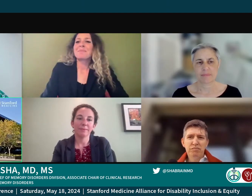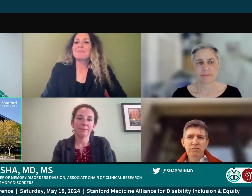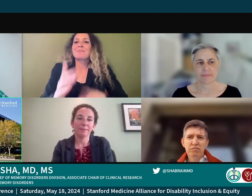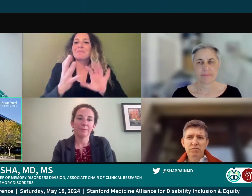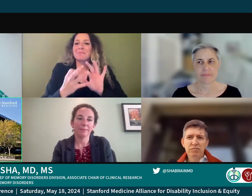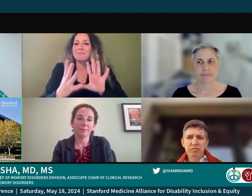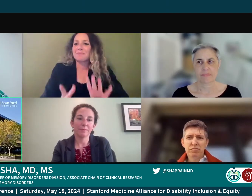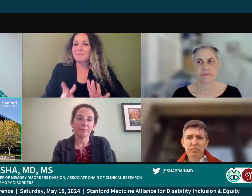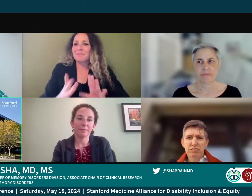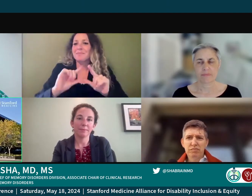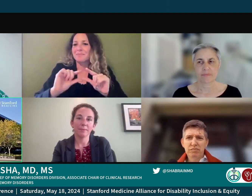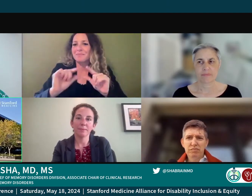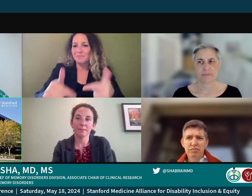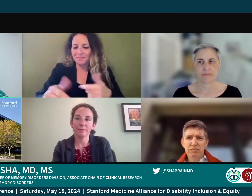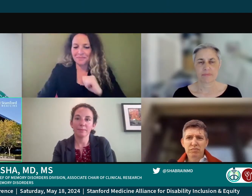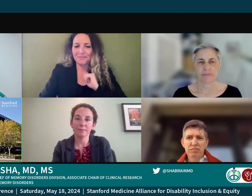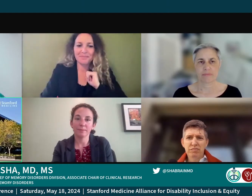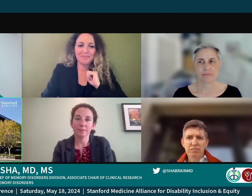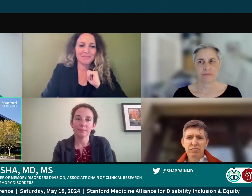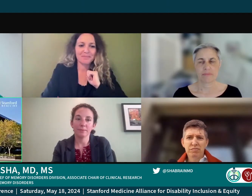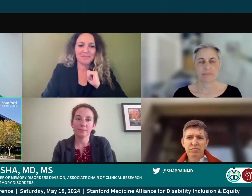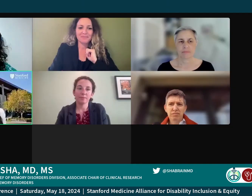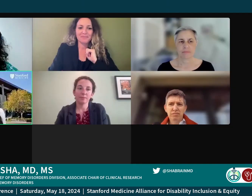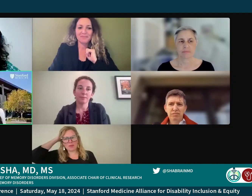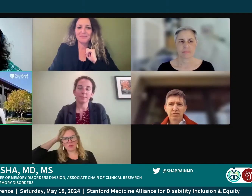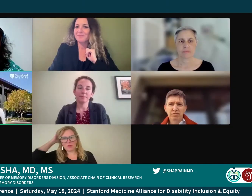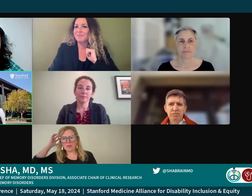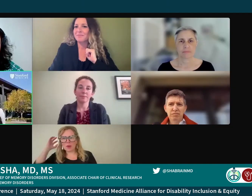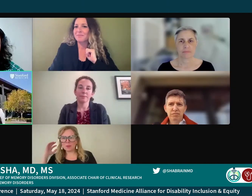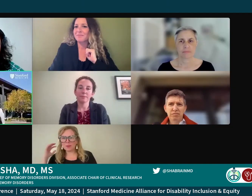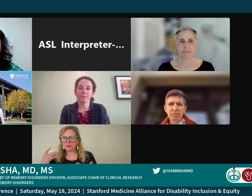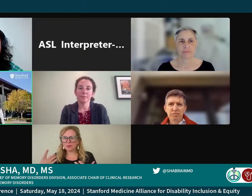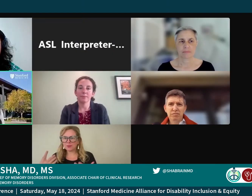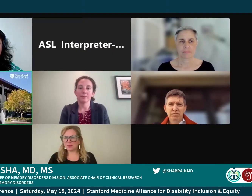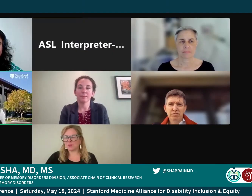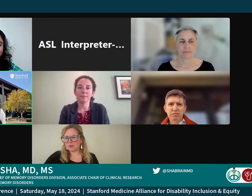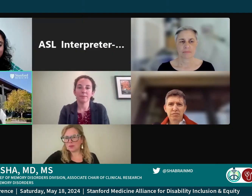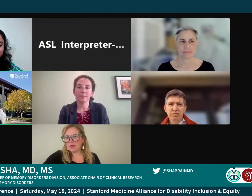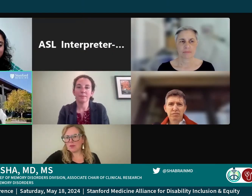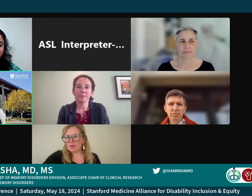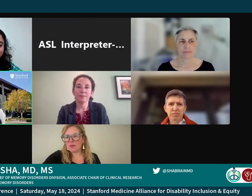actually. So what we mentioned was biomarkers, meaning that we can do blood tests now to help